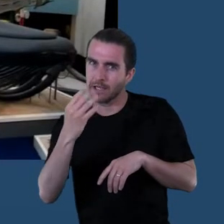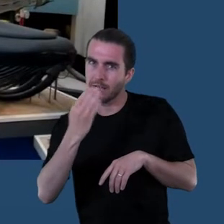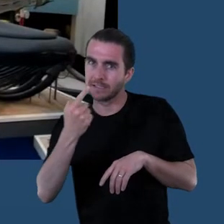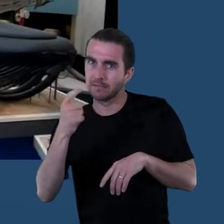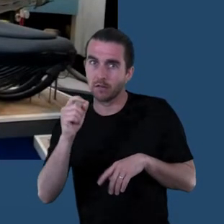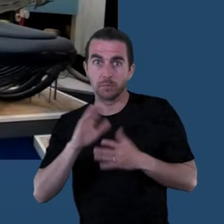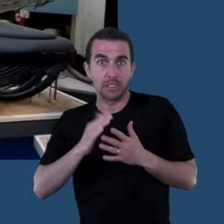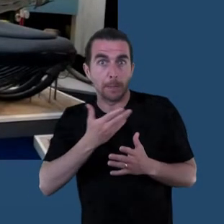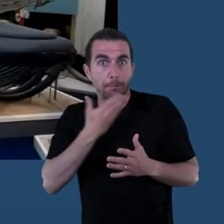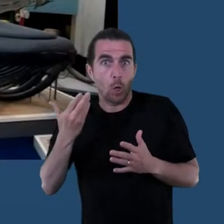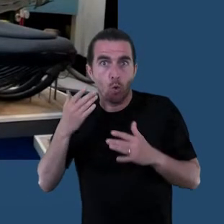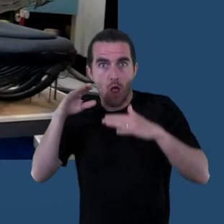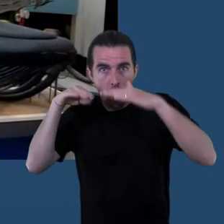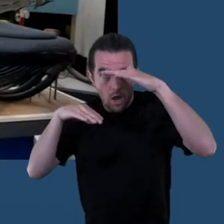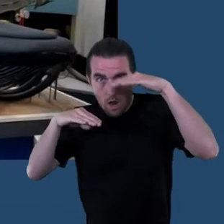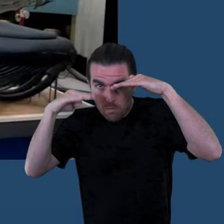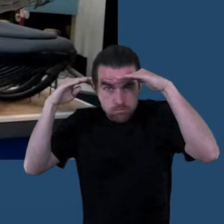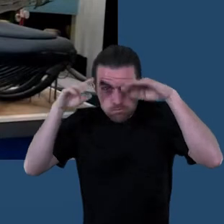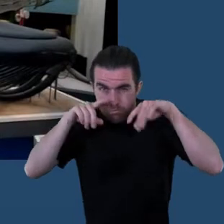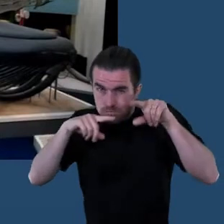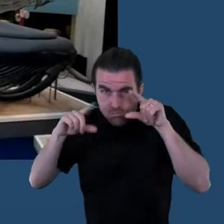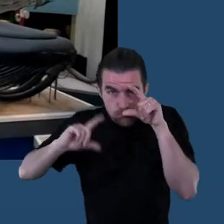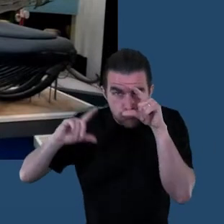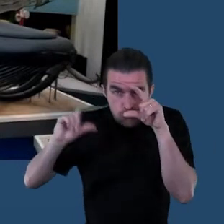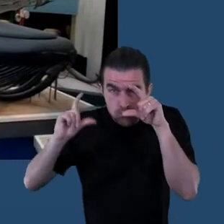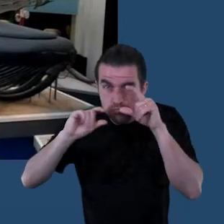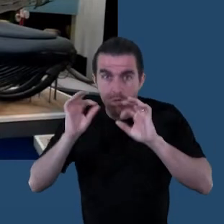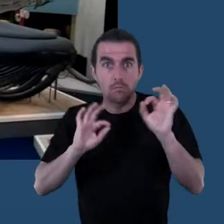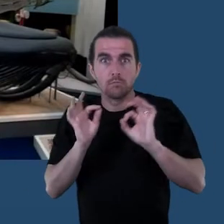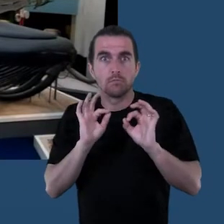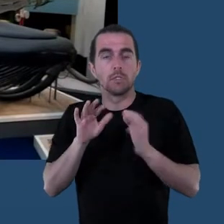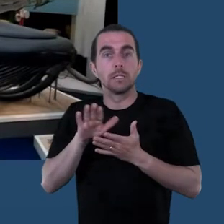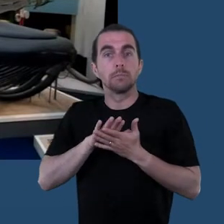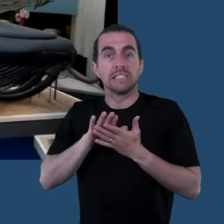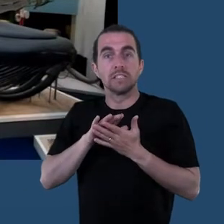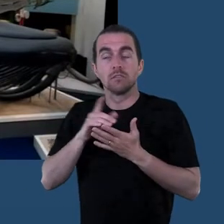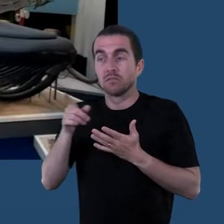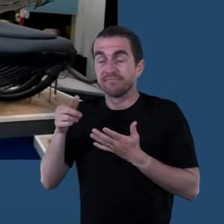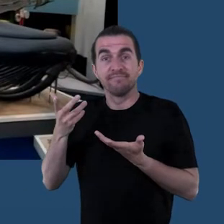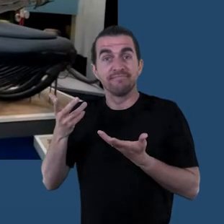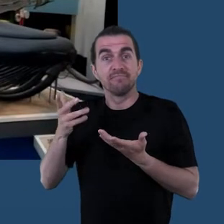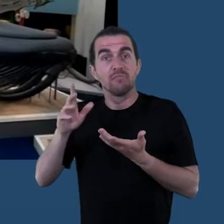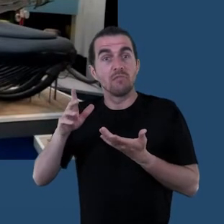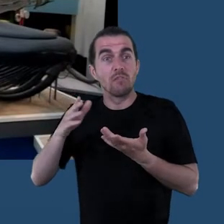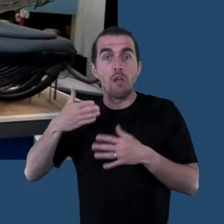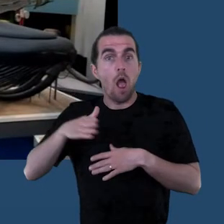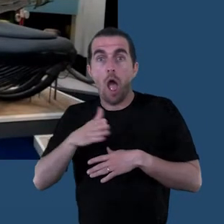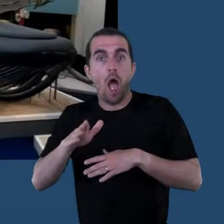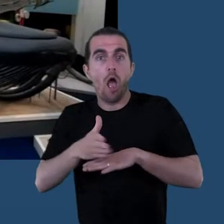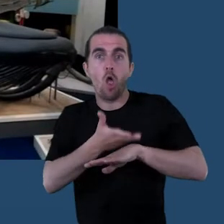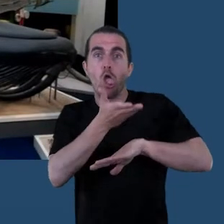we didn't have detailed underwater footage of these animals in the wild. It was based on stranded animals. It was based on whales